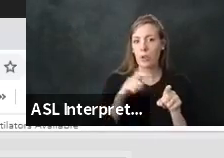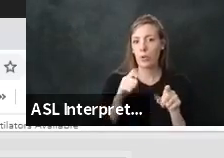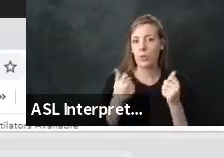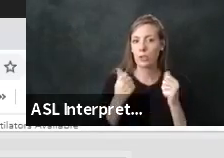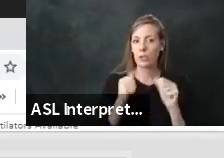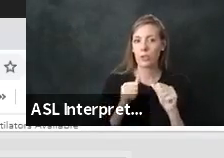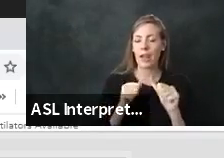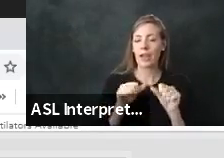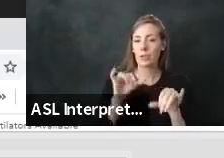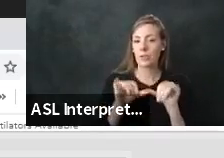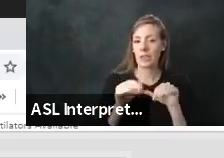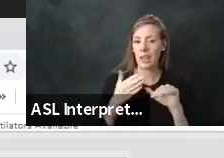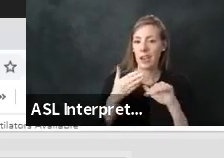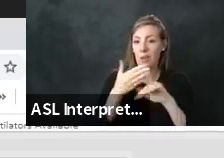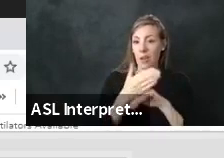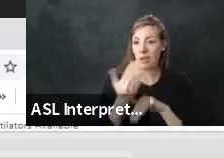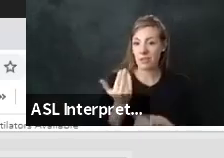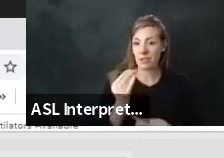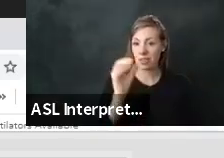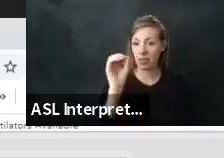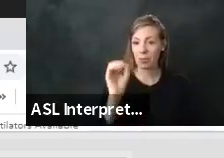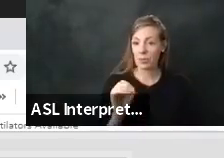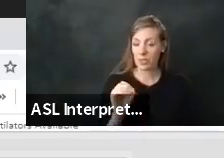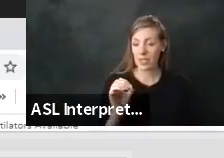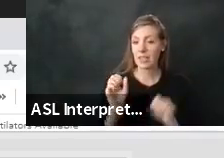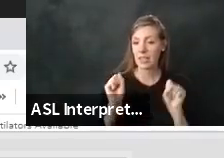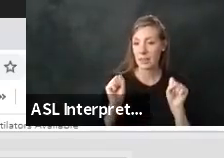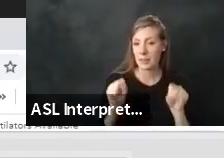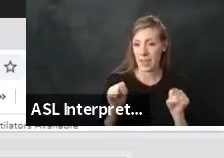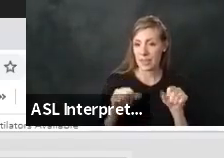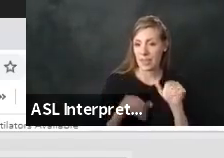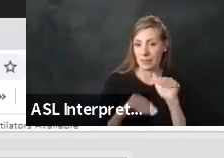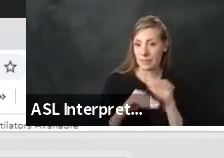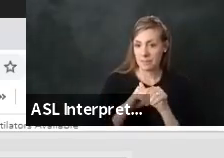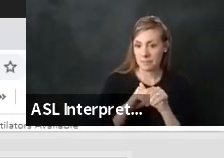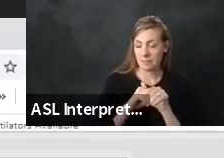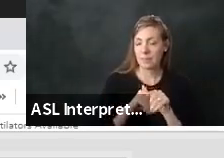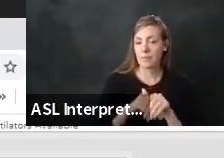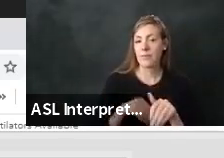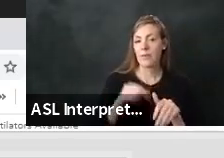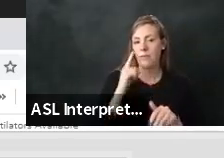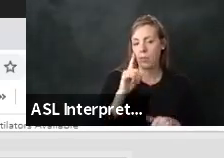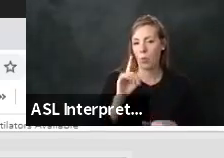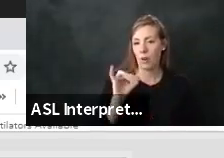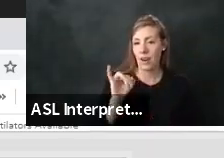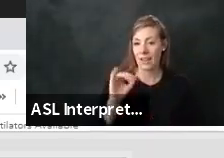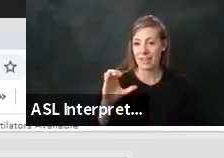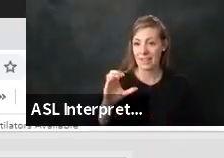15% capacity in terms of our ICU availability 15% availability.